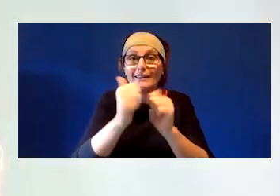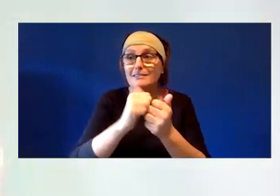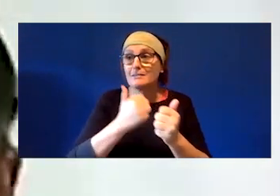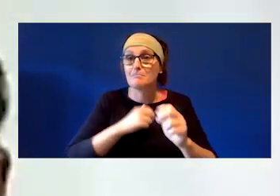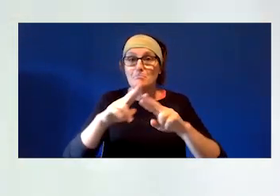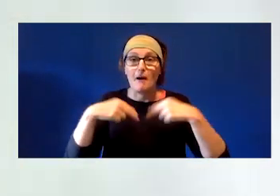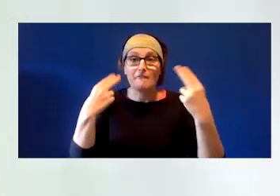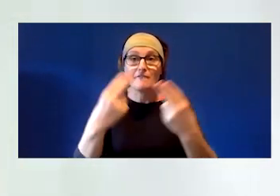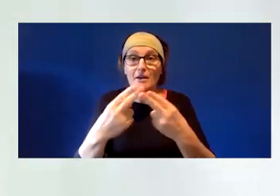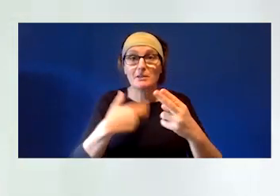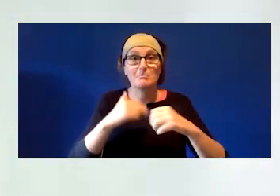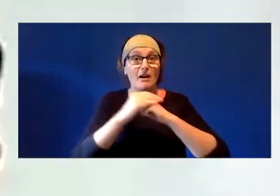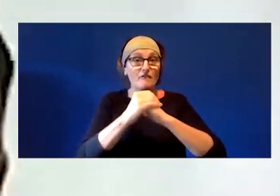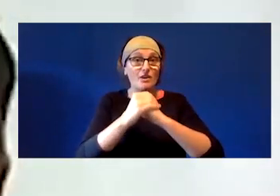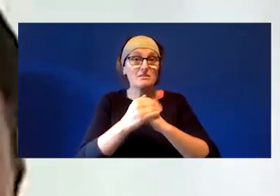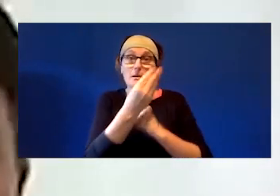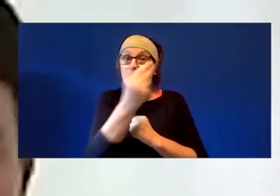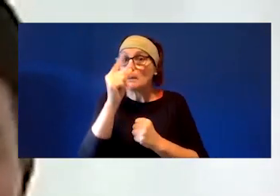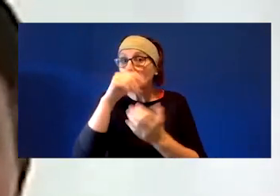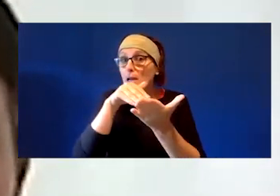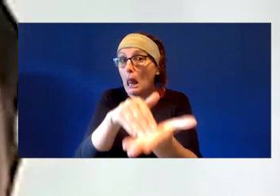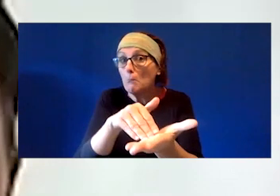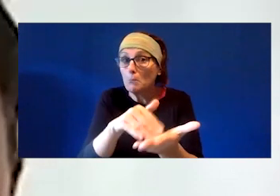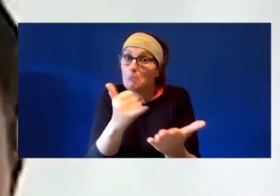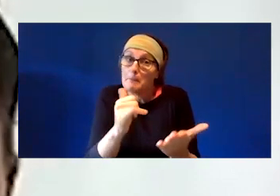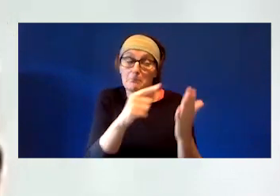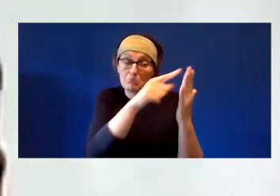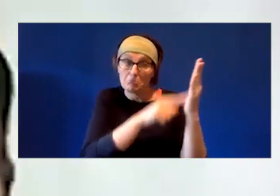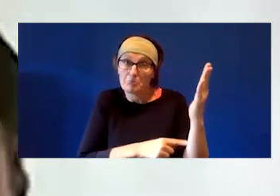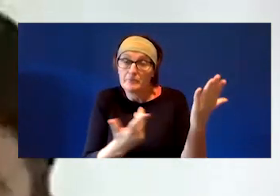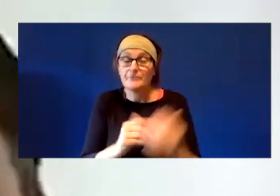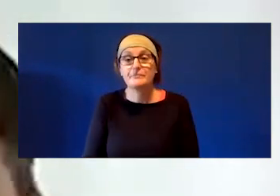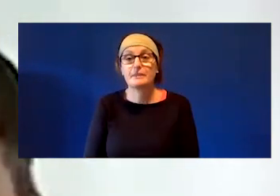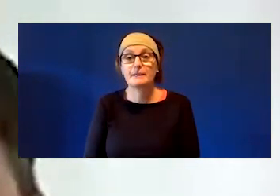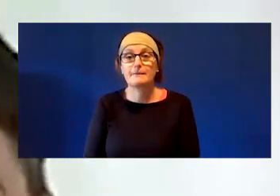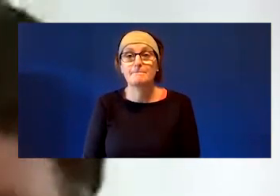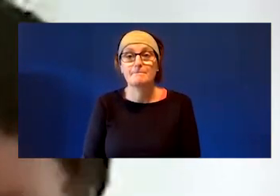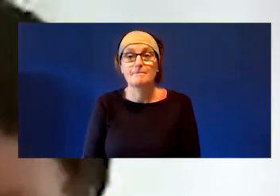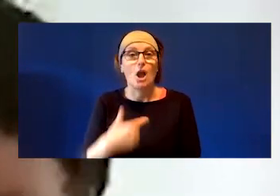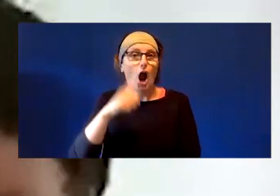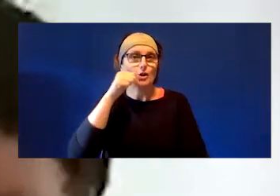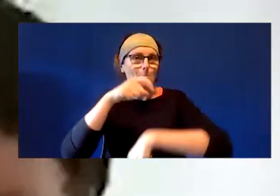helpful and some might be useless. So, what I'm going to do now - knowing that I have got limitations on time - but I wanted to explain